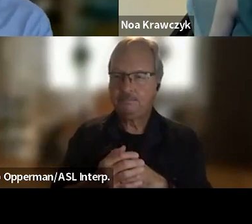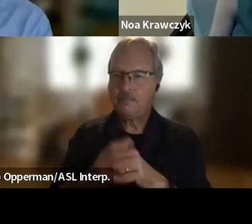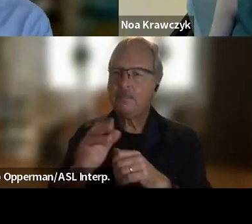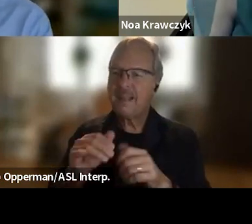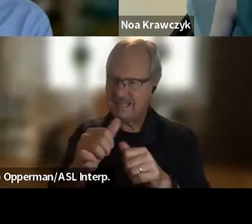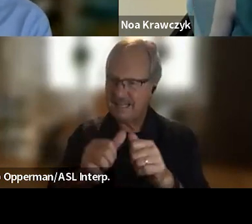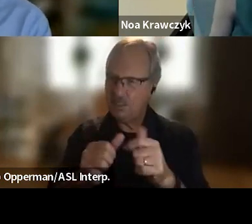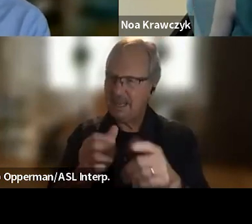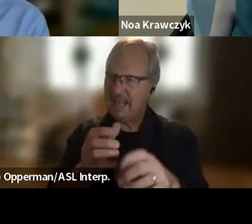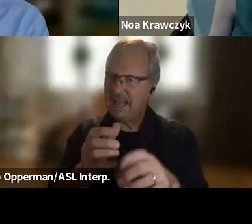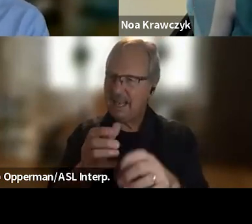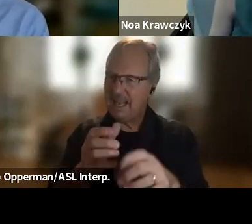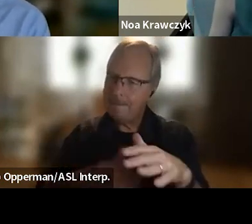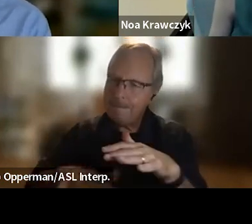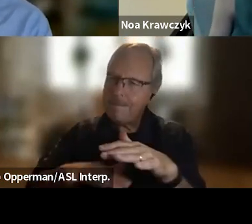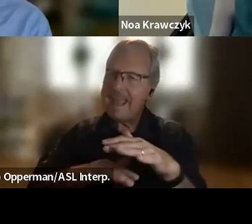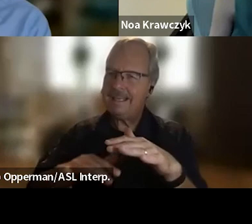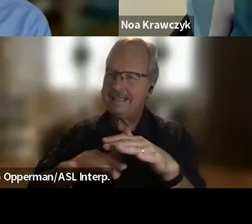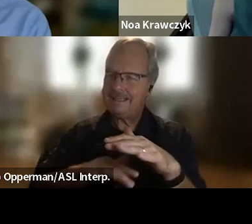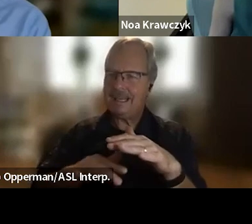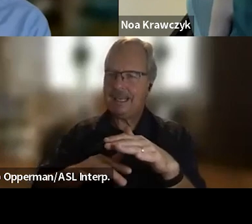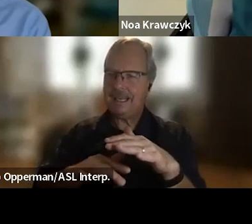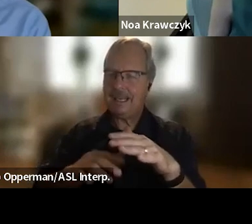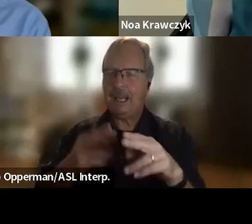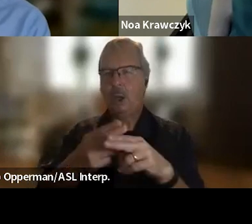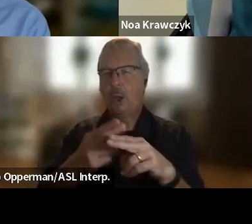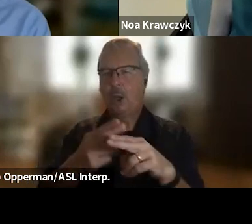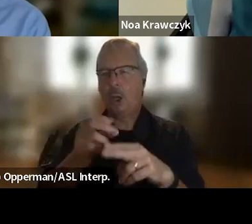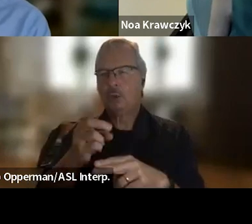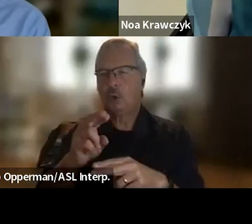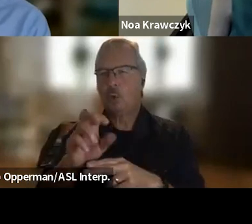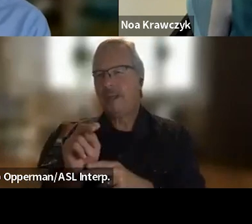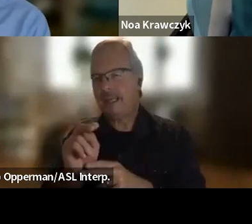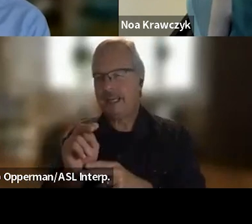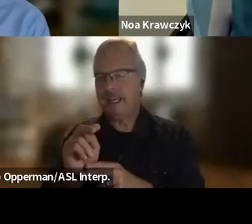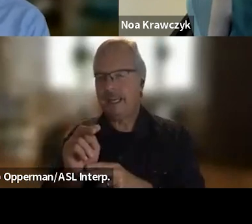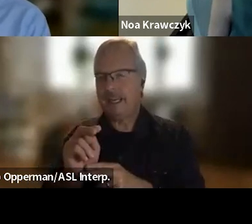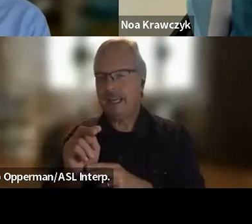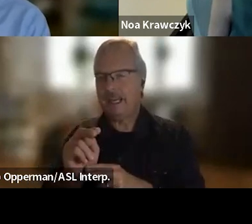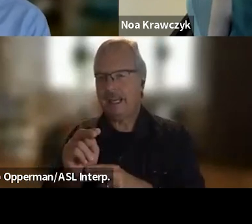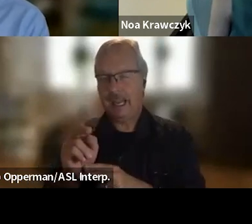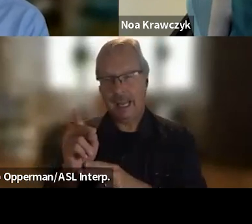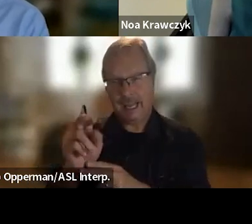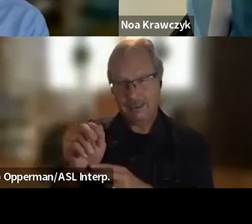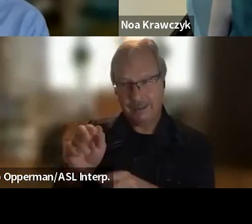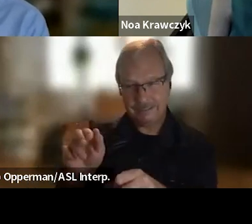of a basic call it a screen. And then from there. Sharon, does that sound right to you or Noa? Yes.